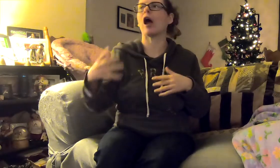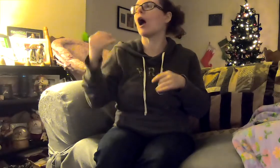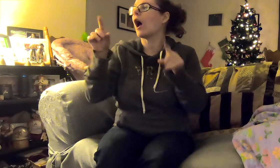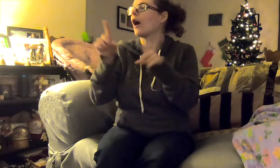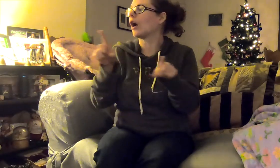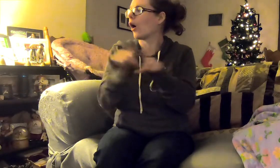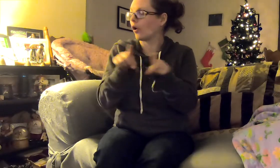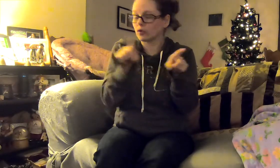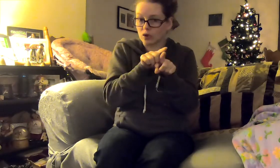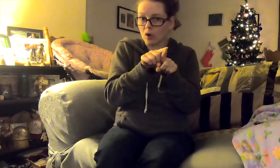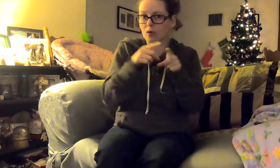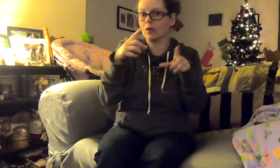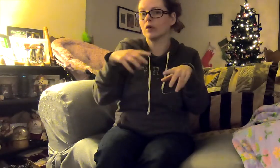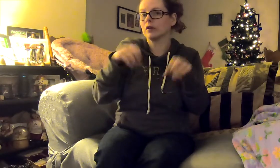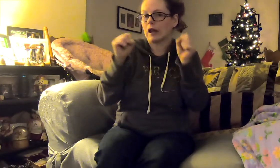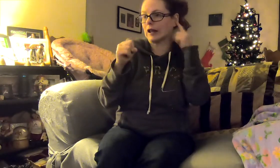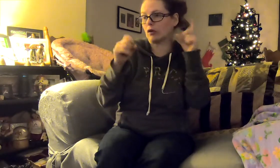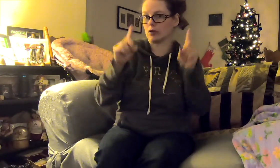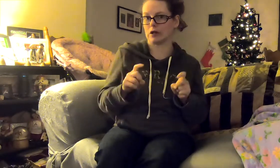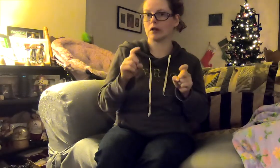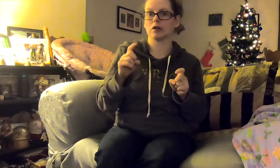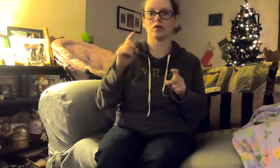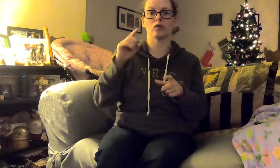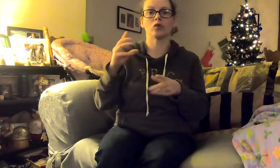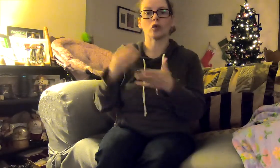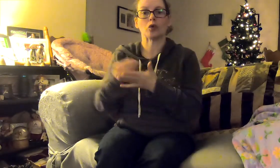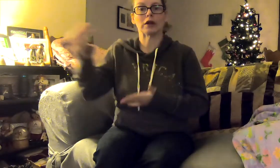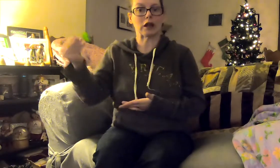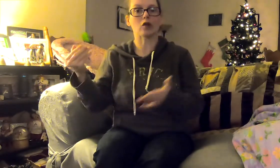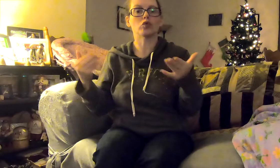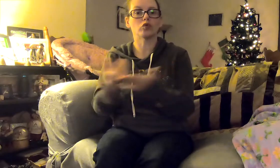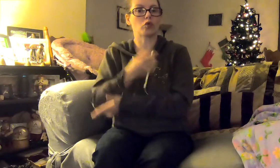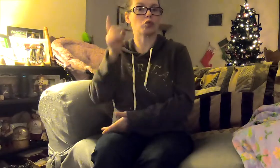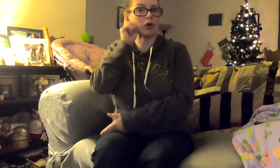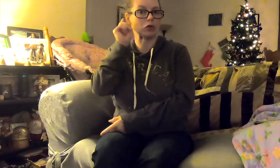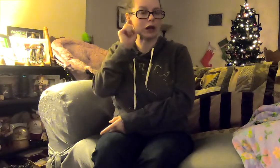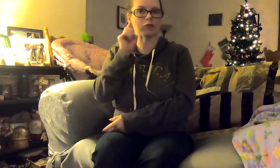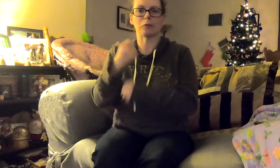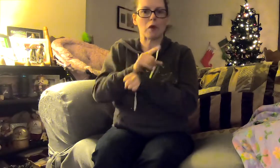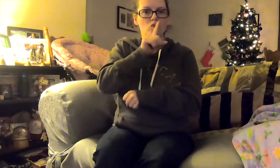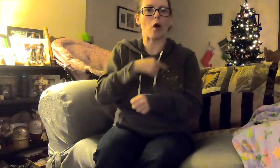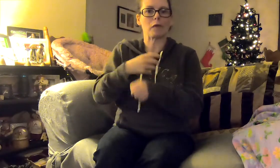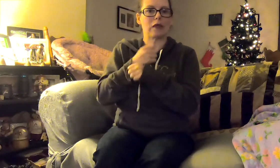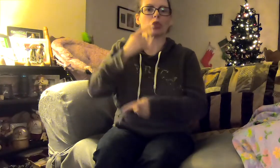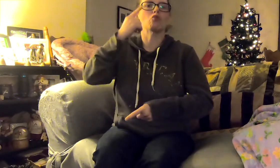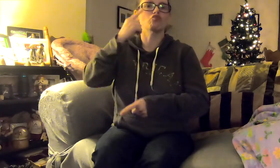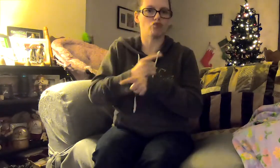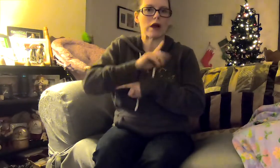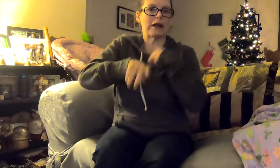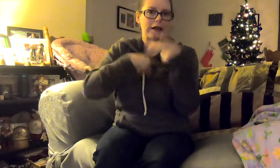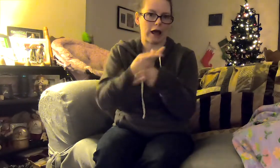I also take a hearing test to buy a new hearing aids to make sure I have the right